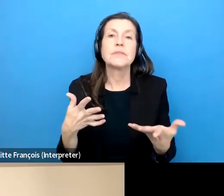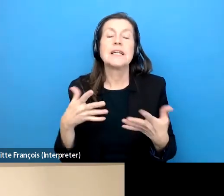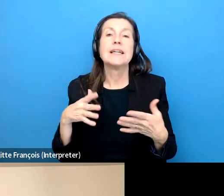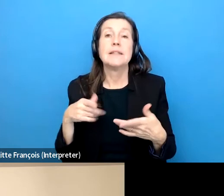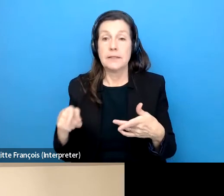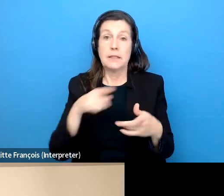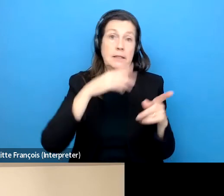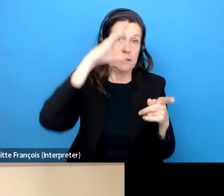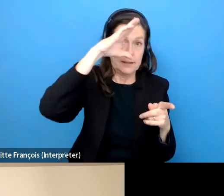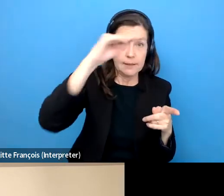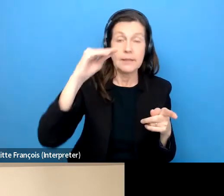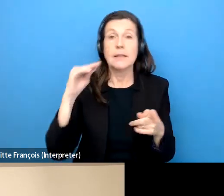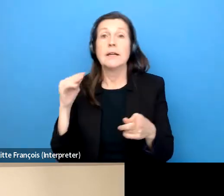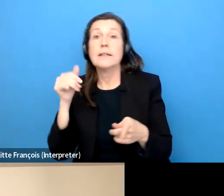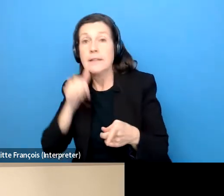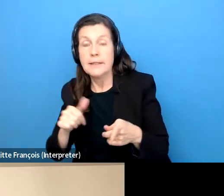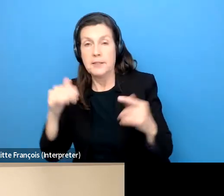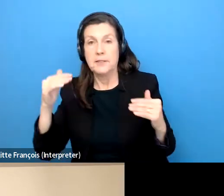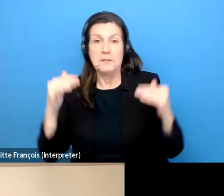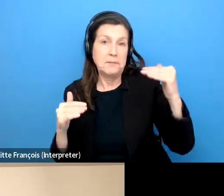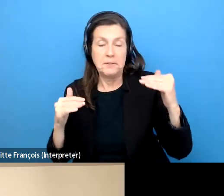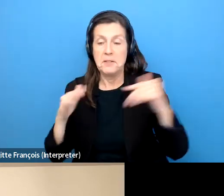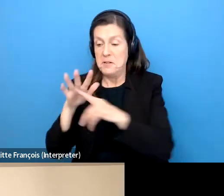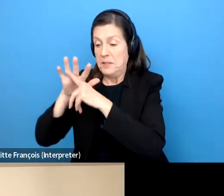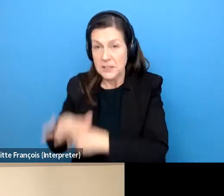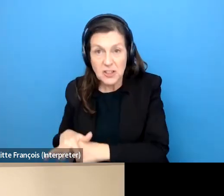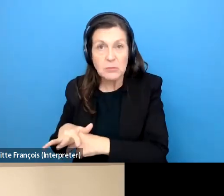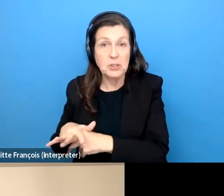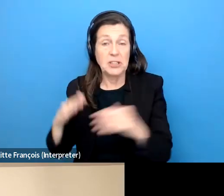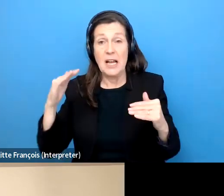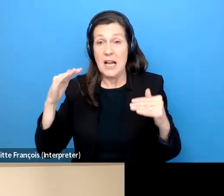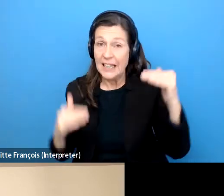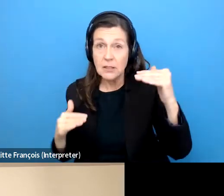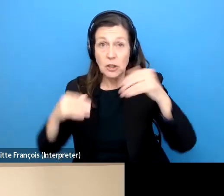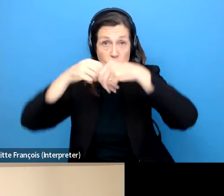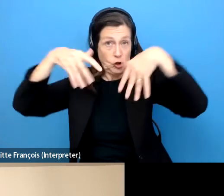gender-based structural, inequalities, and the feminization of poverty